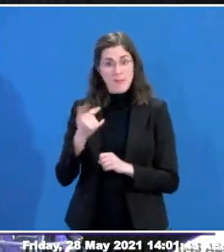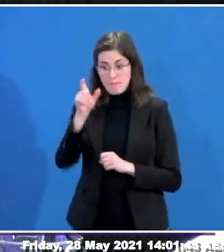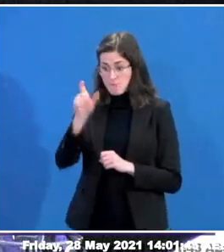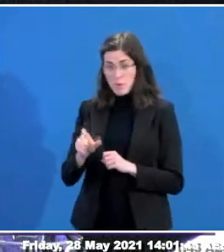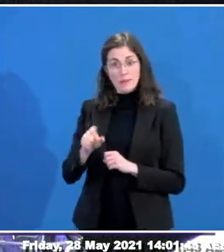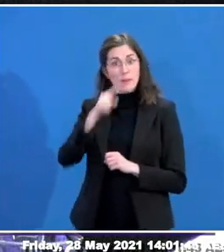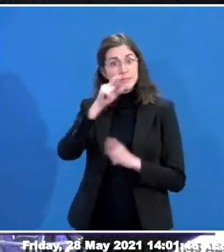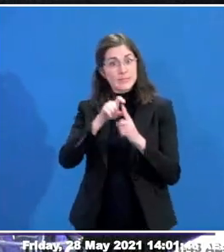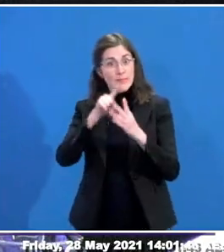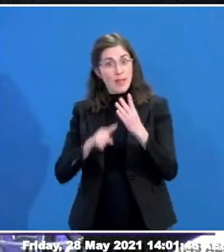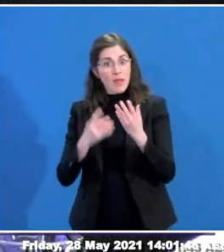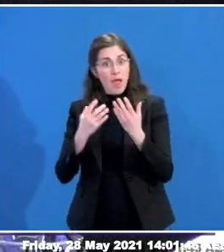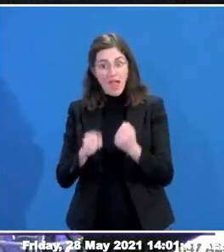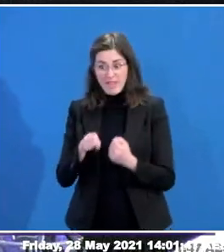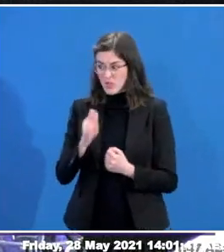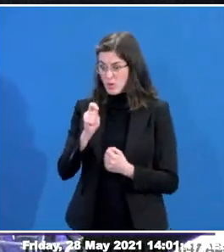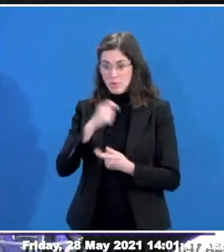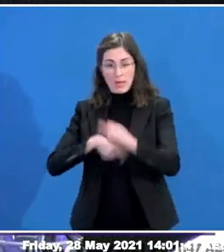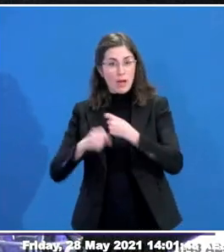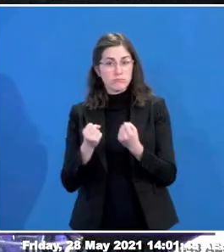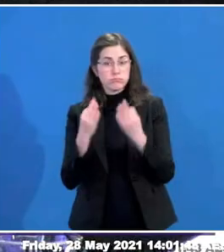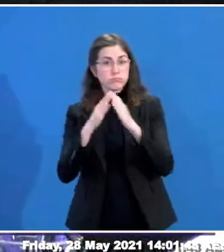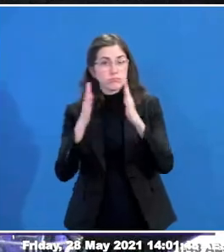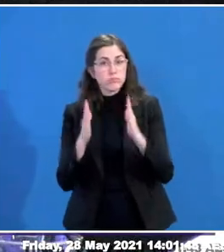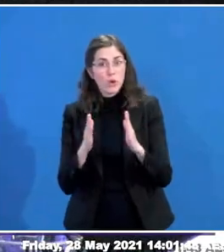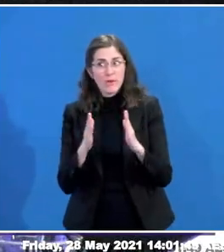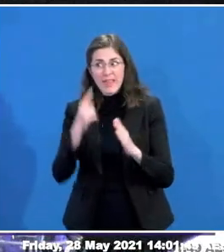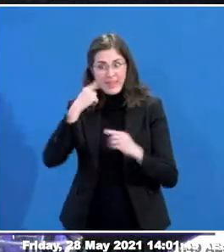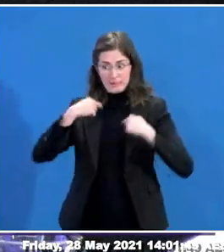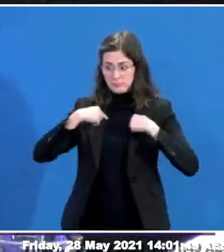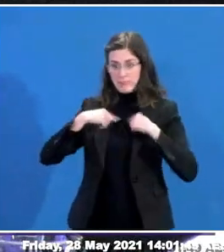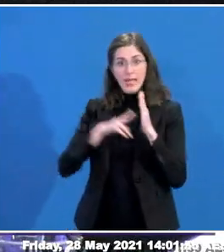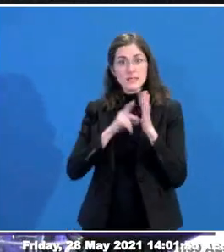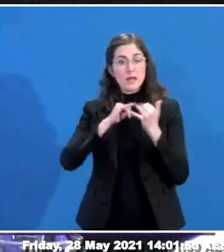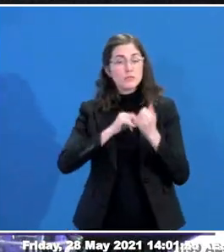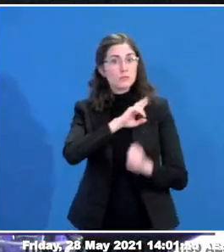people expect that to be the NDIS's role, where in actual fact there